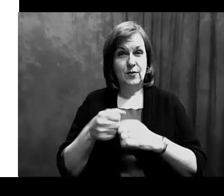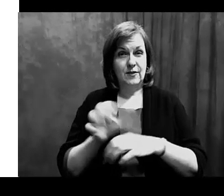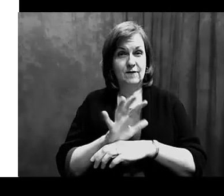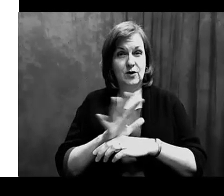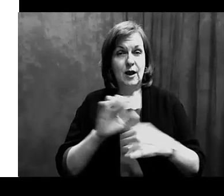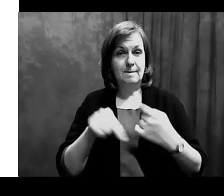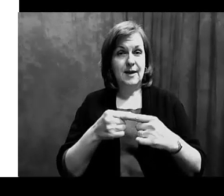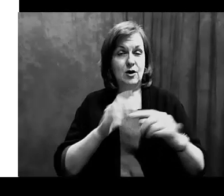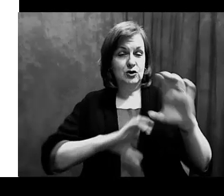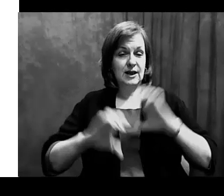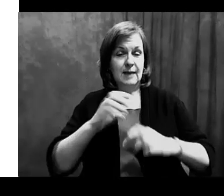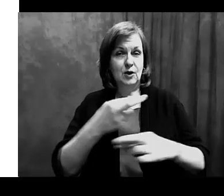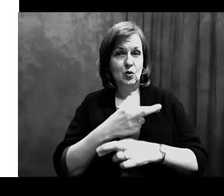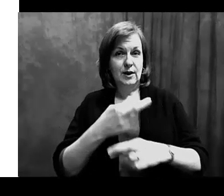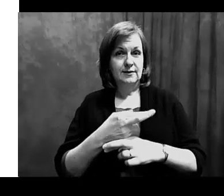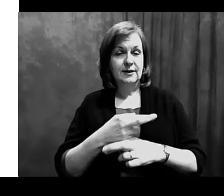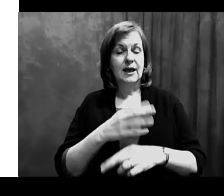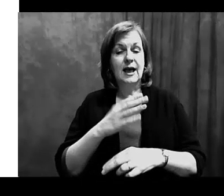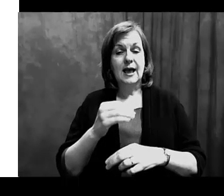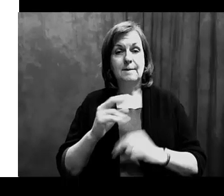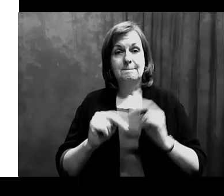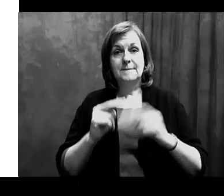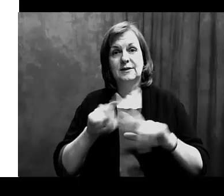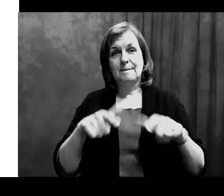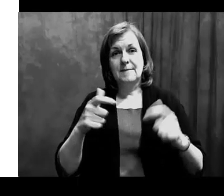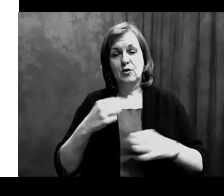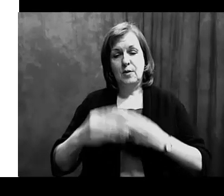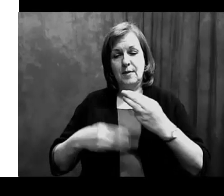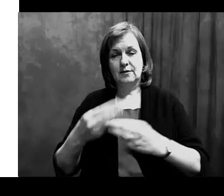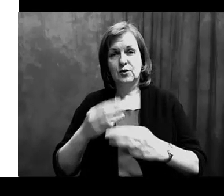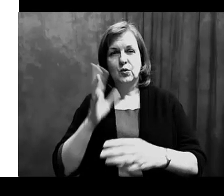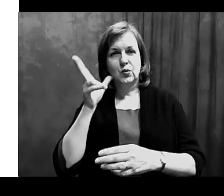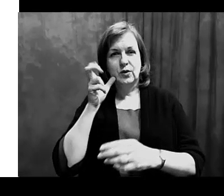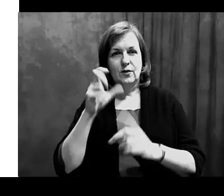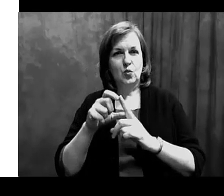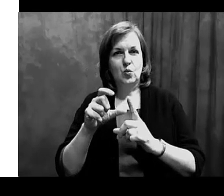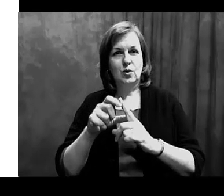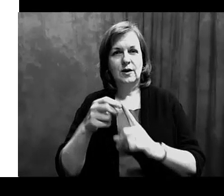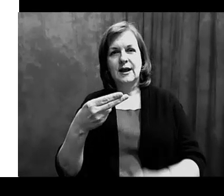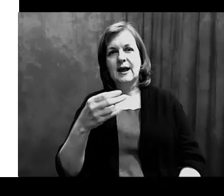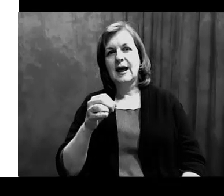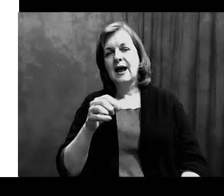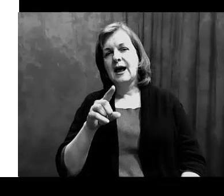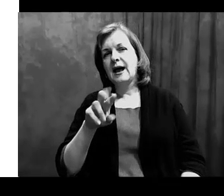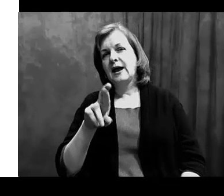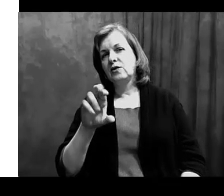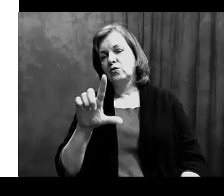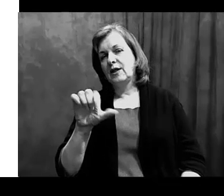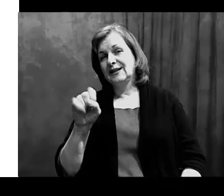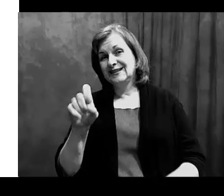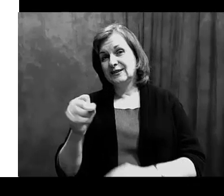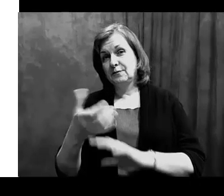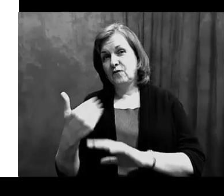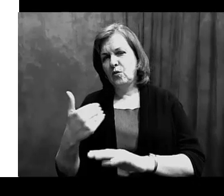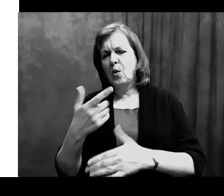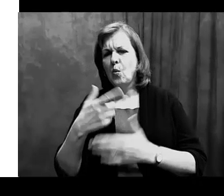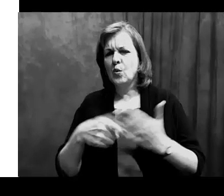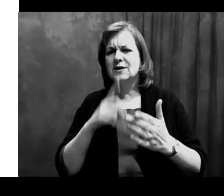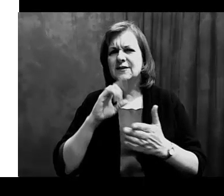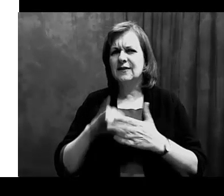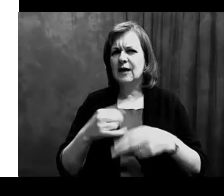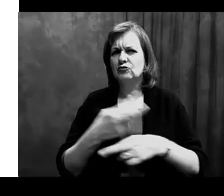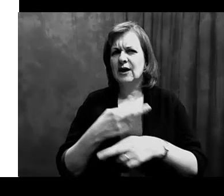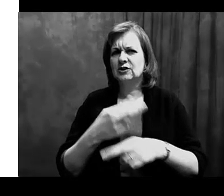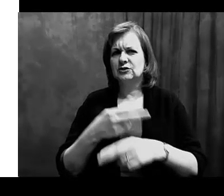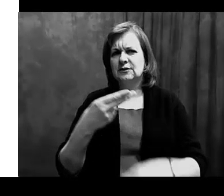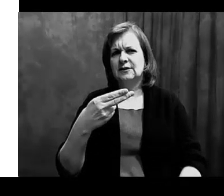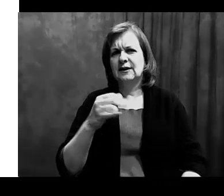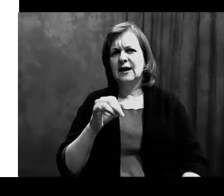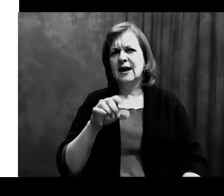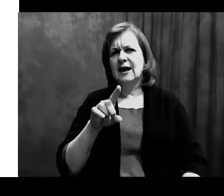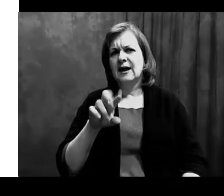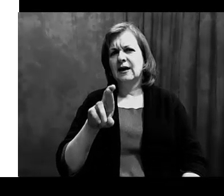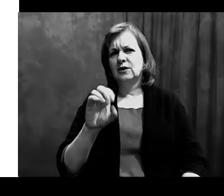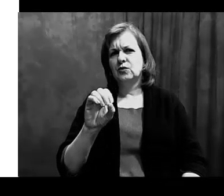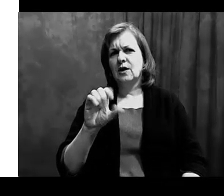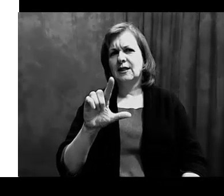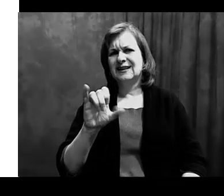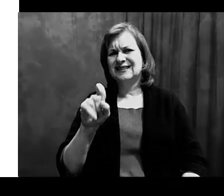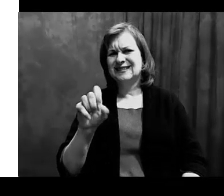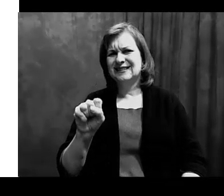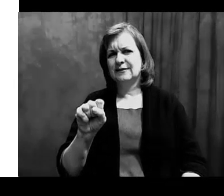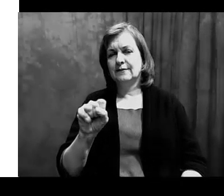chemical reactions and the building a macromolecules -- we have talked hydrolysis before -- what is hydrolysis